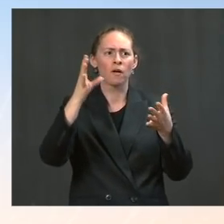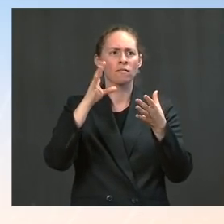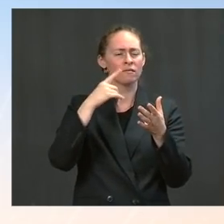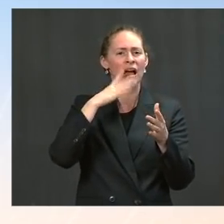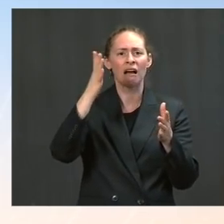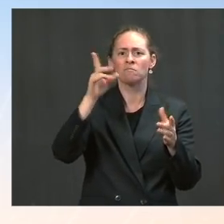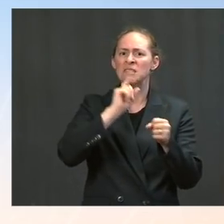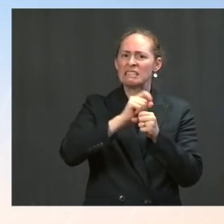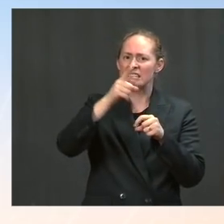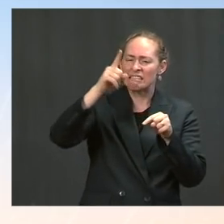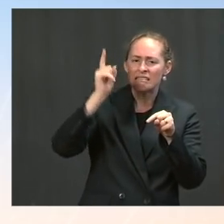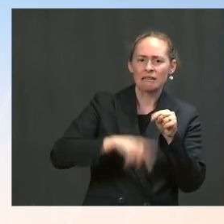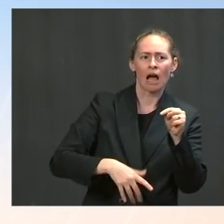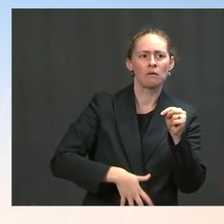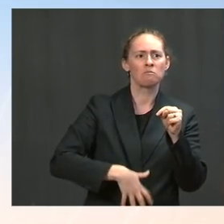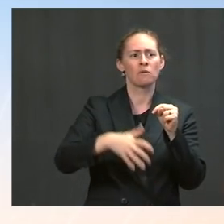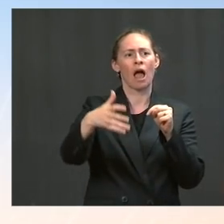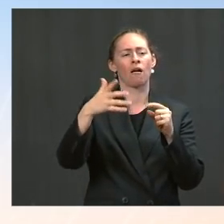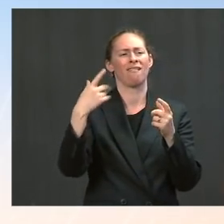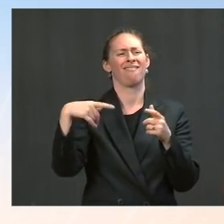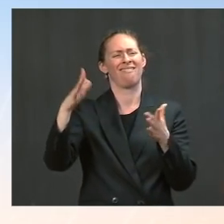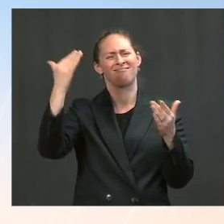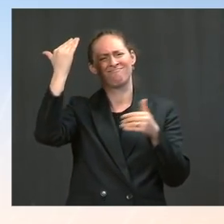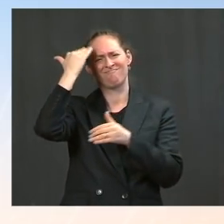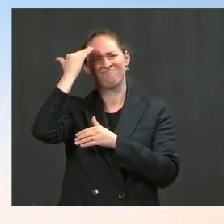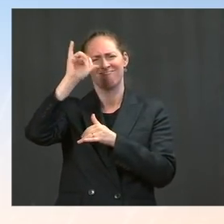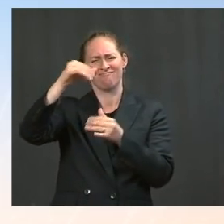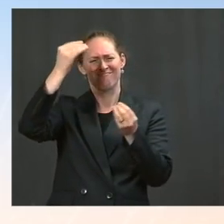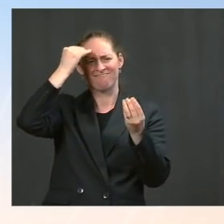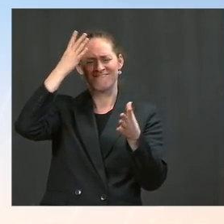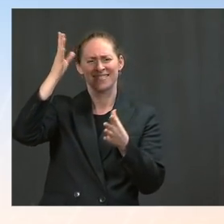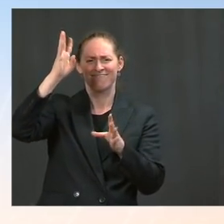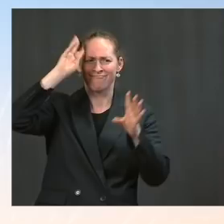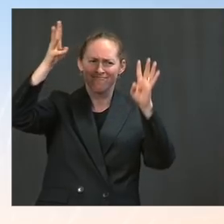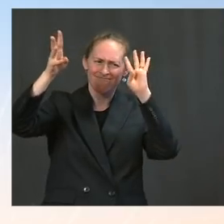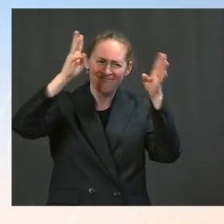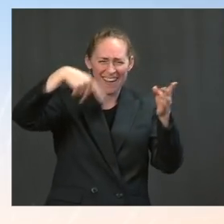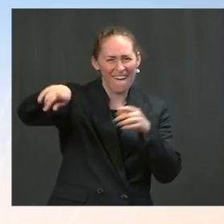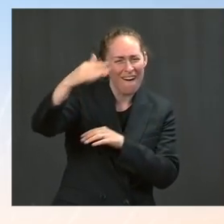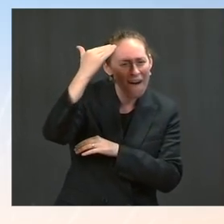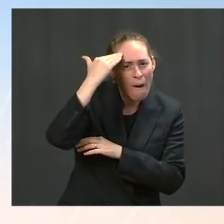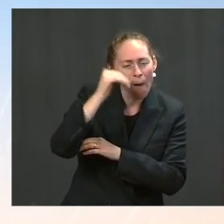Everyone in this room knows that's factually inaccurate. We raised for them, in our direct channels --